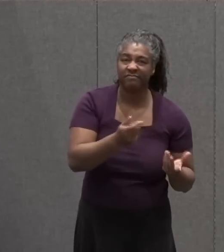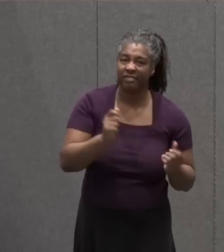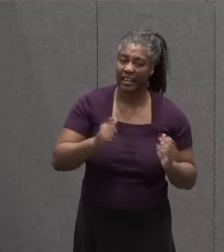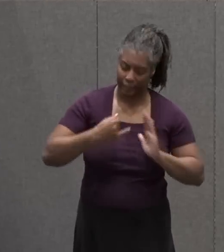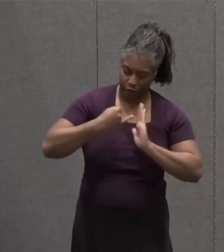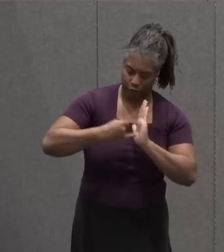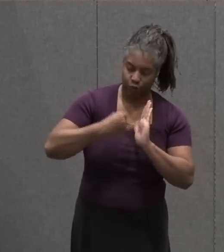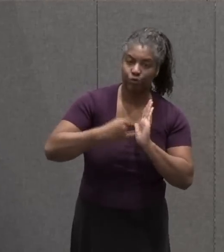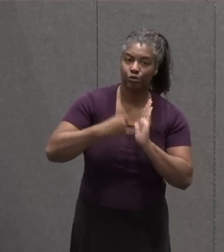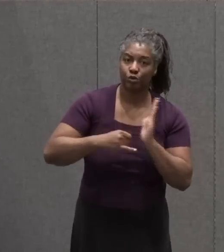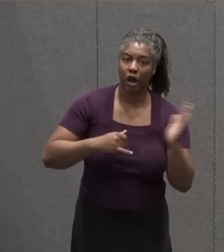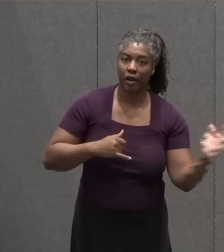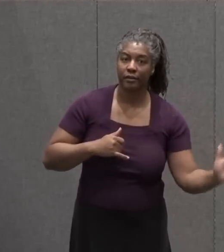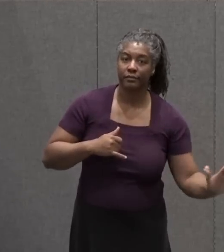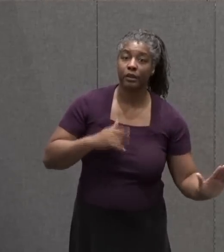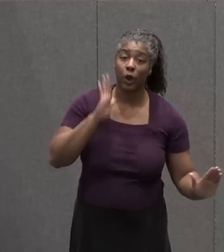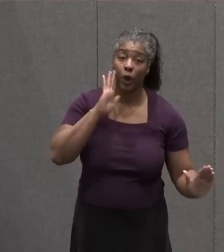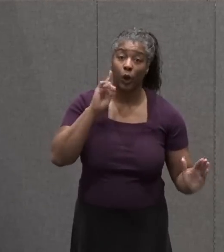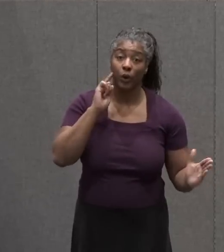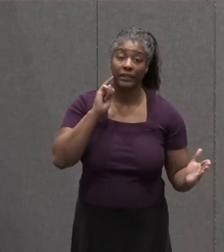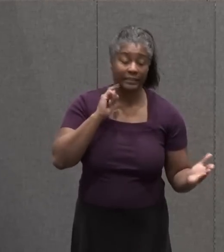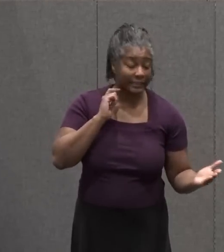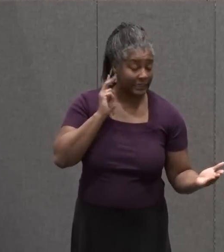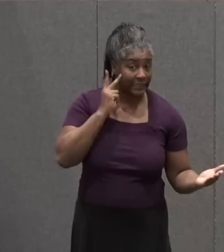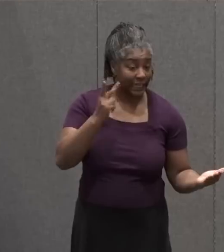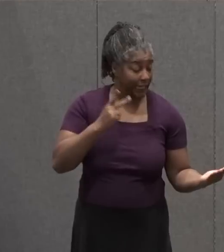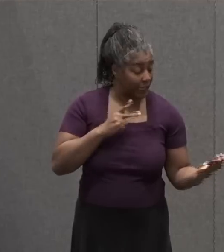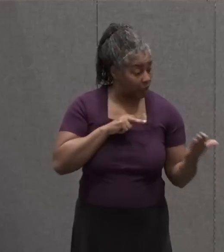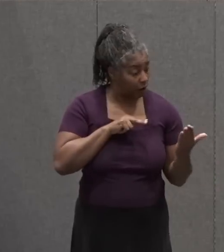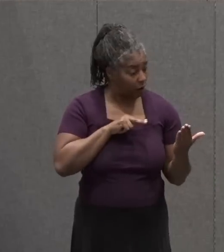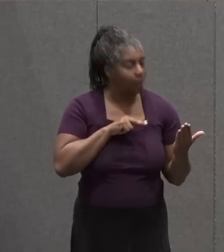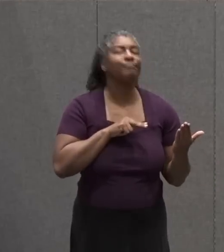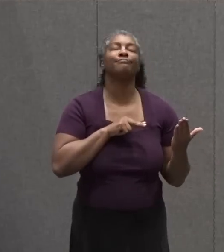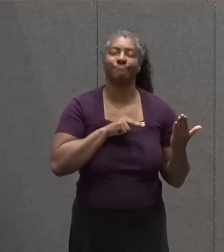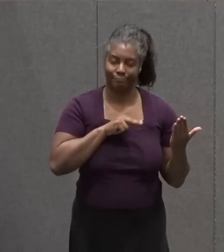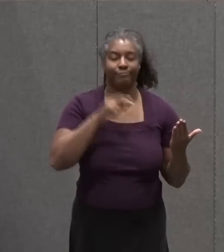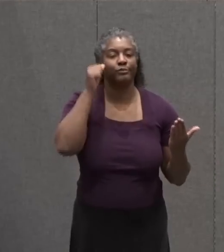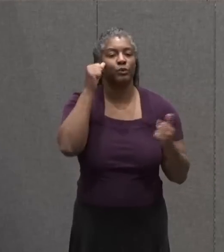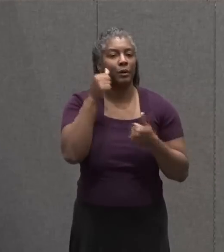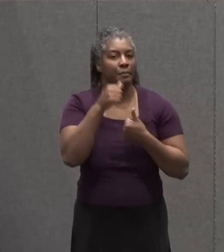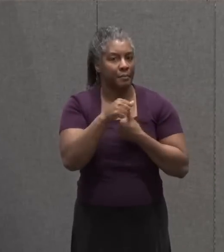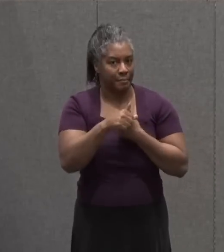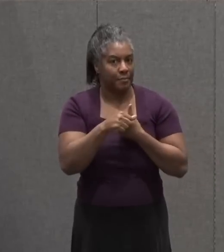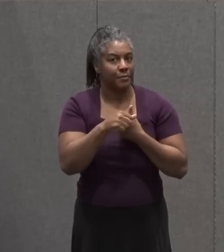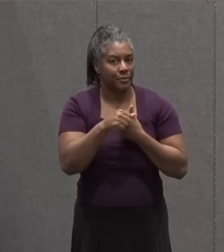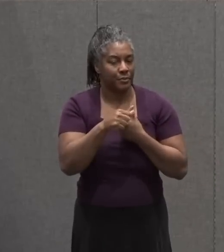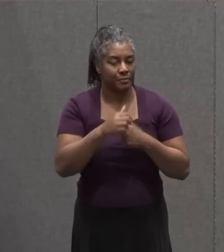Okay, we're going to play a game to help us with our remember power